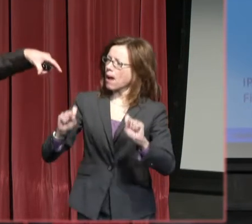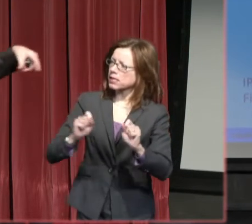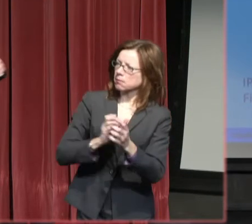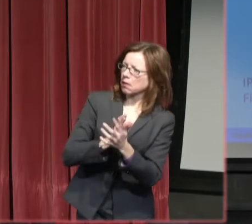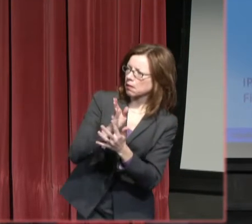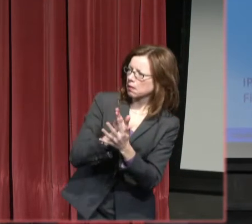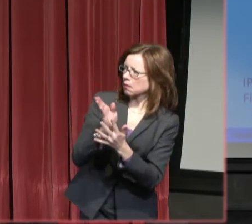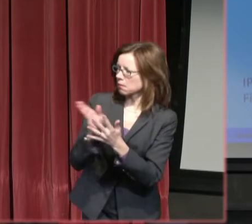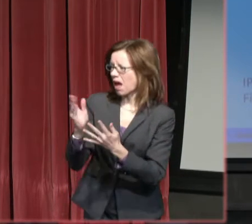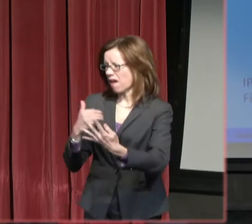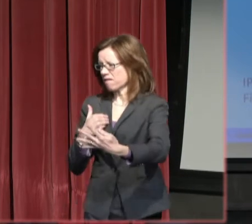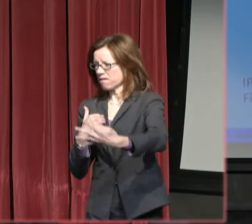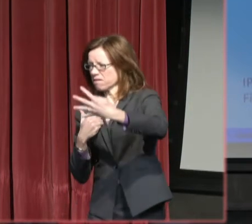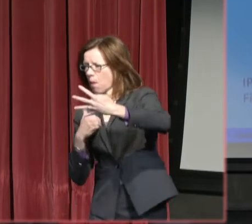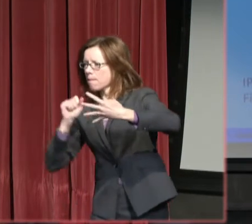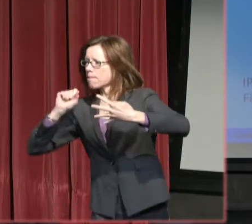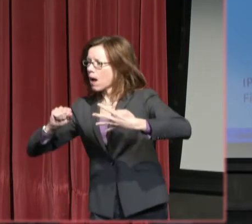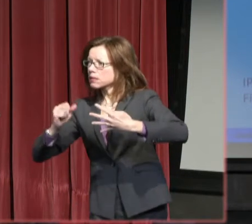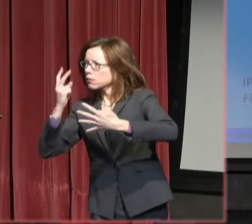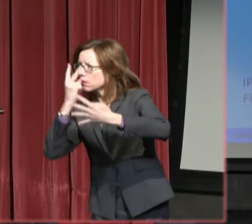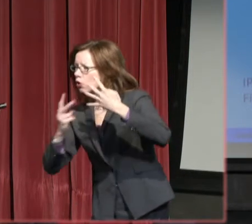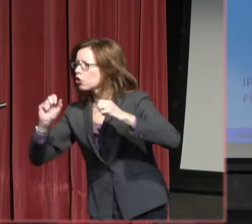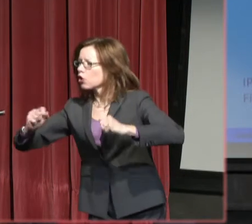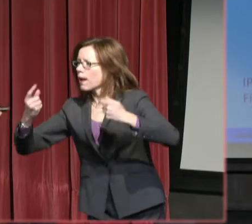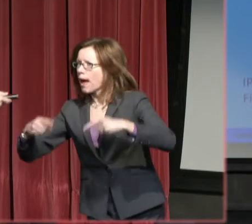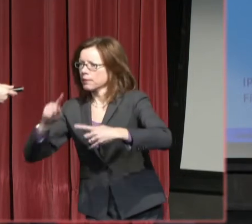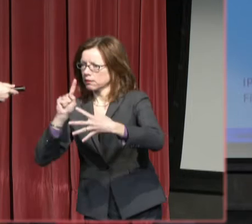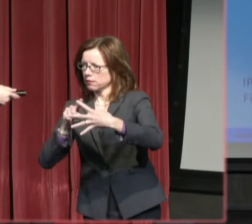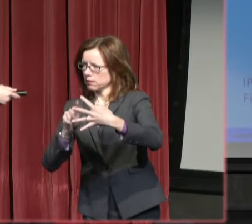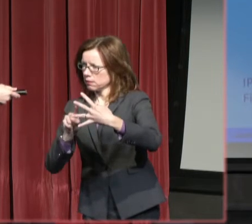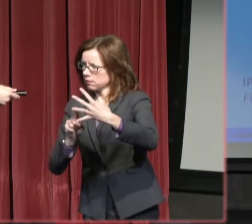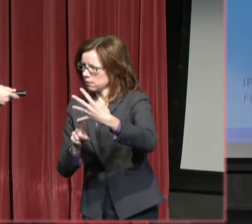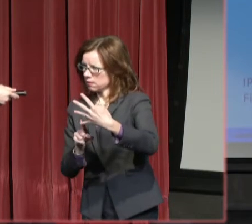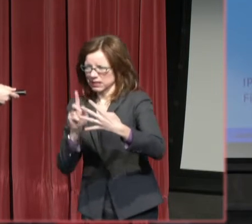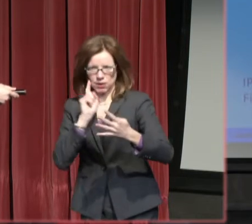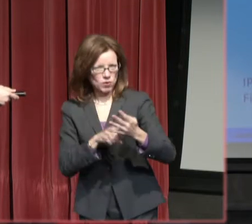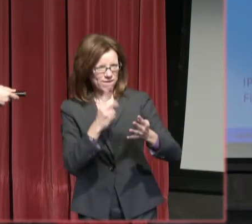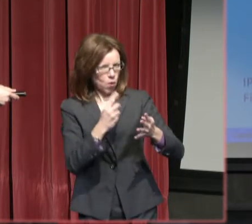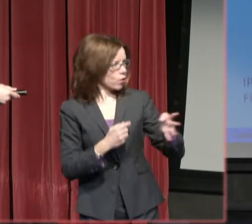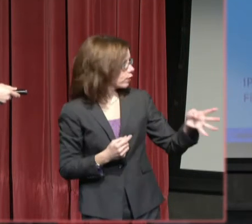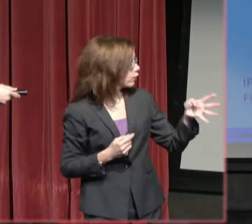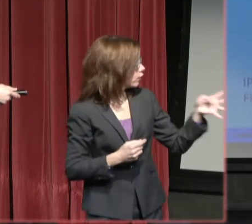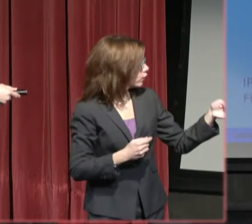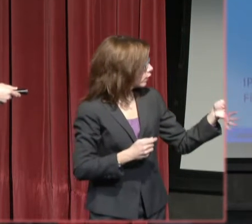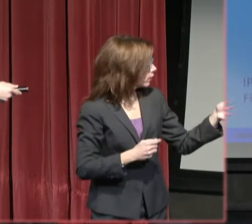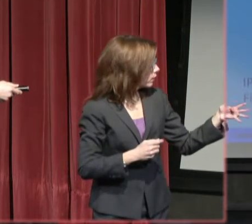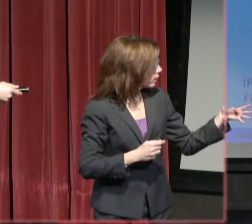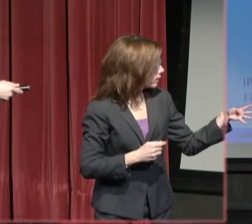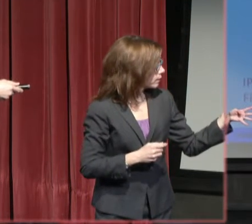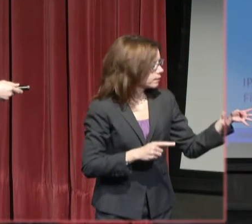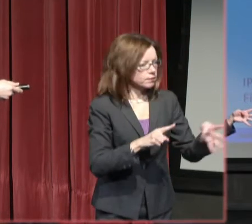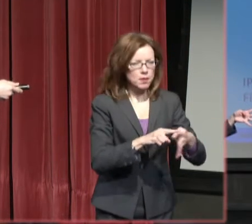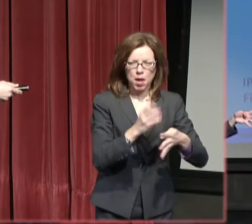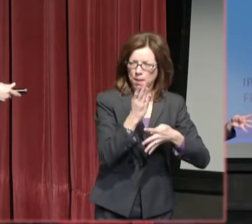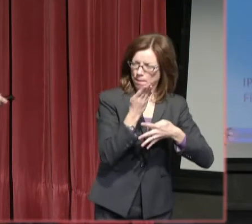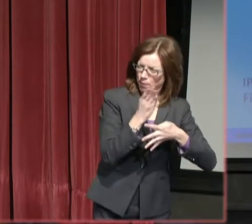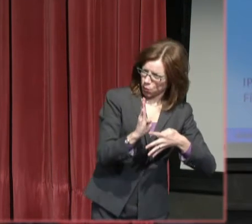There are four shown on the right-hand side; a dark blue, pale blue, and two orange ones.